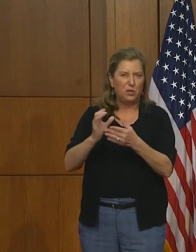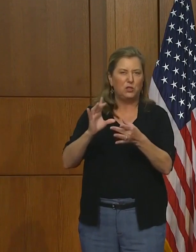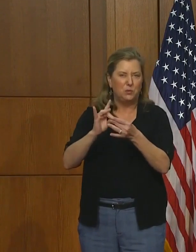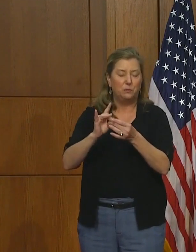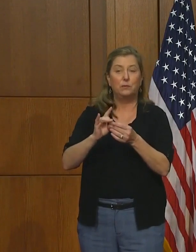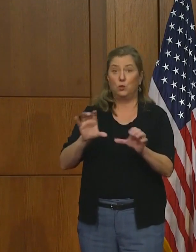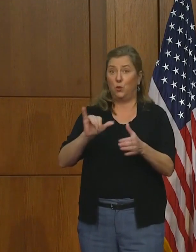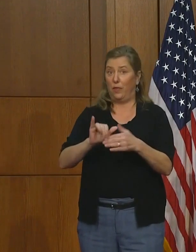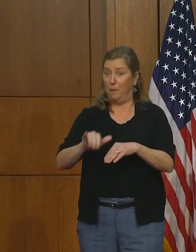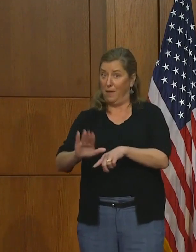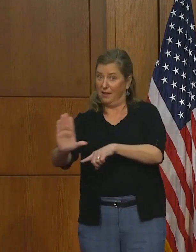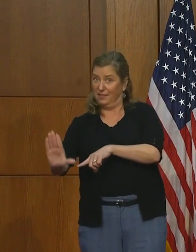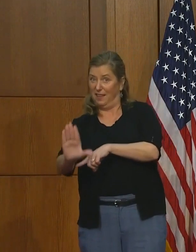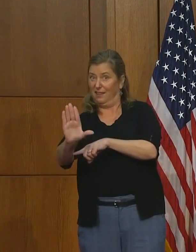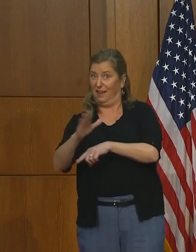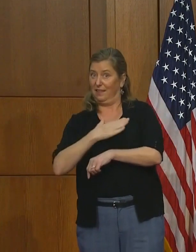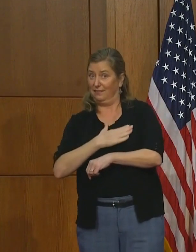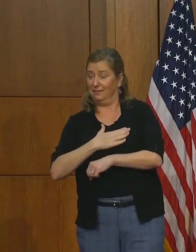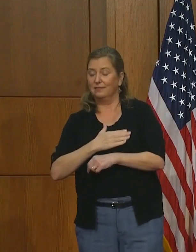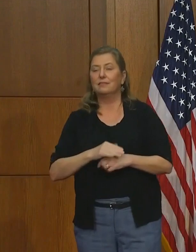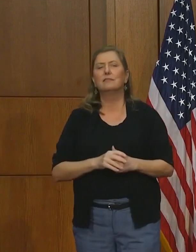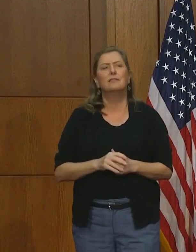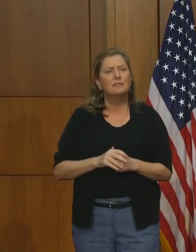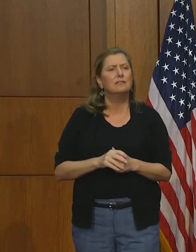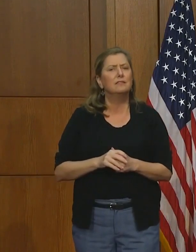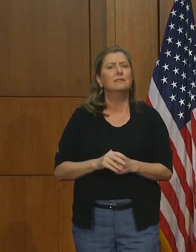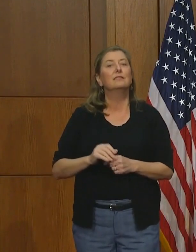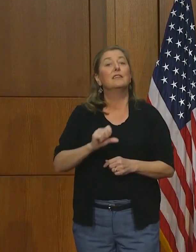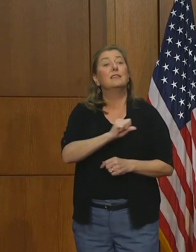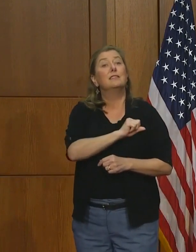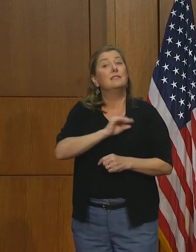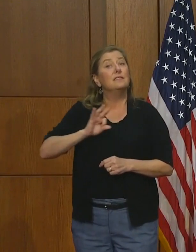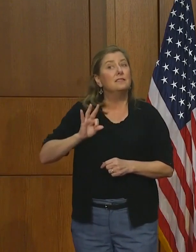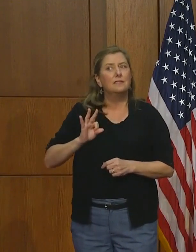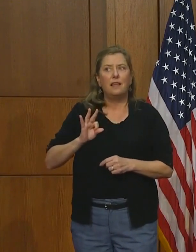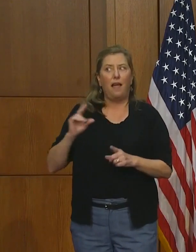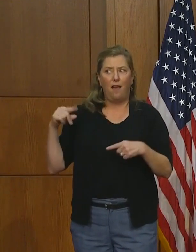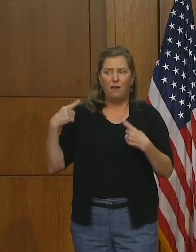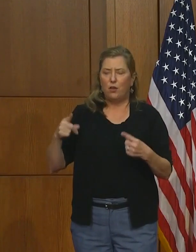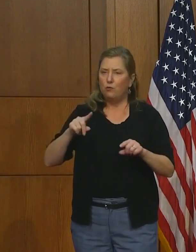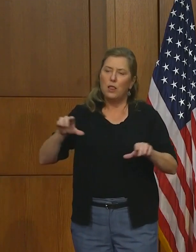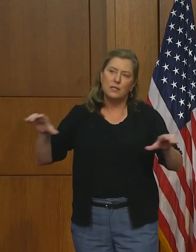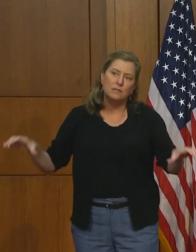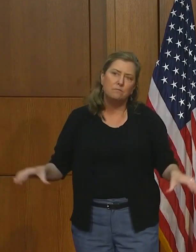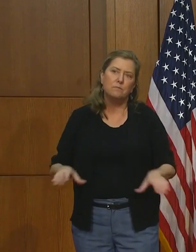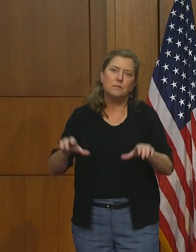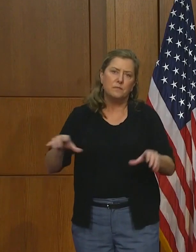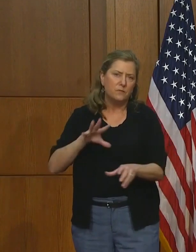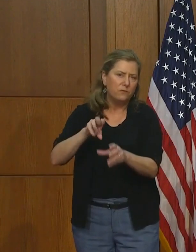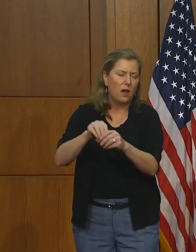BACKSLASH GRADES AND PLEASE DO